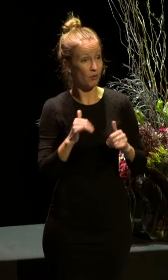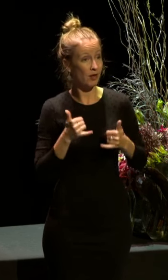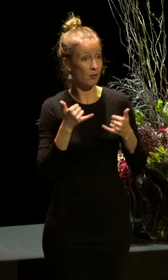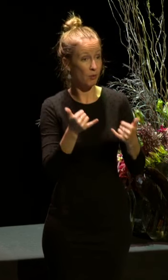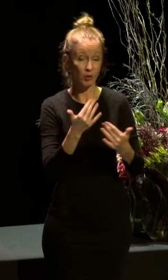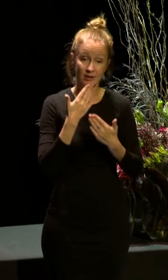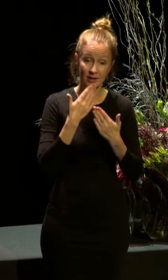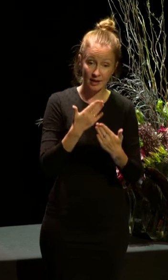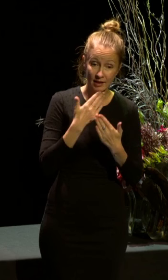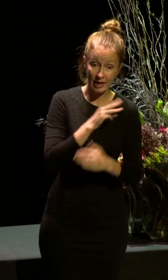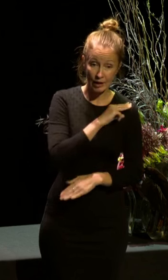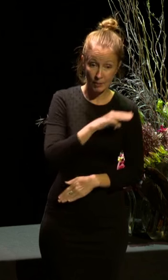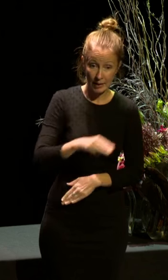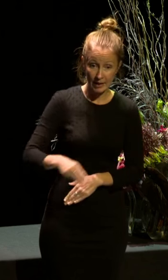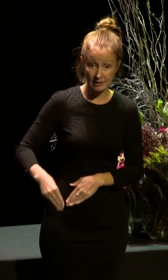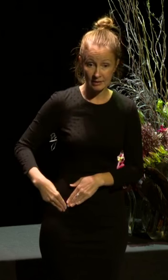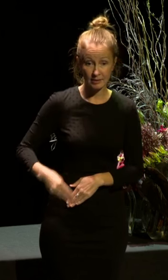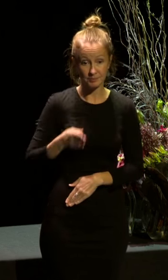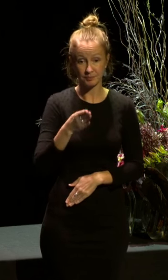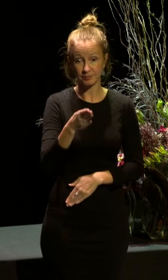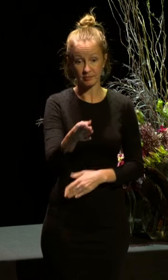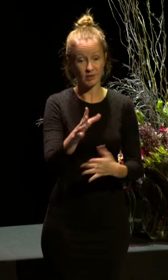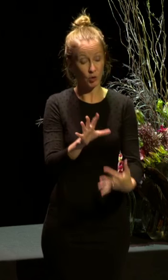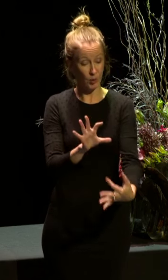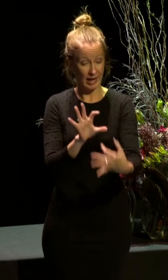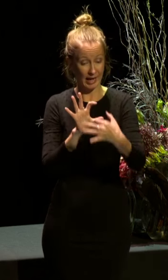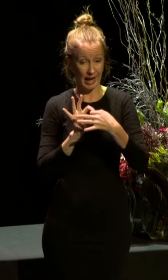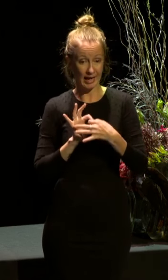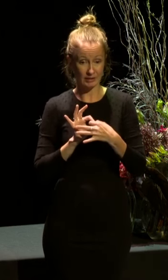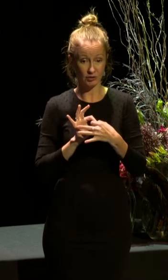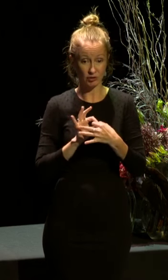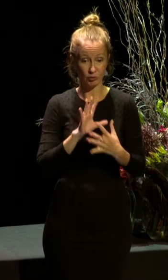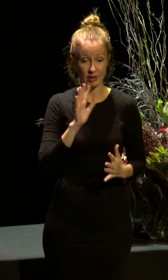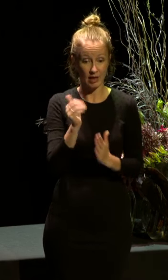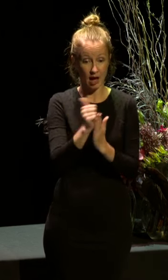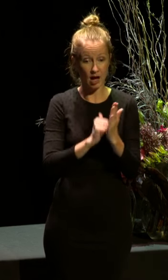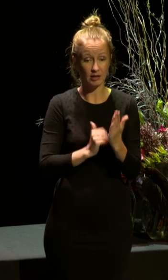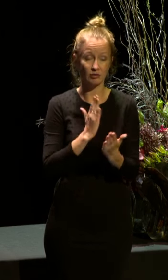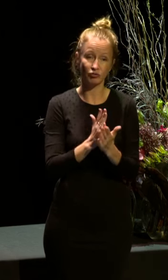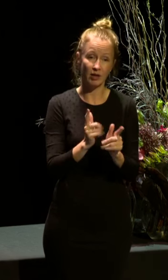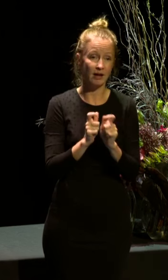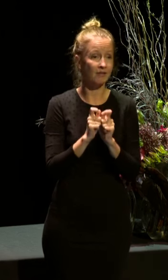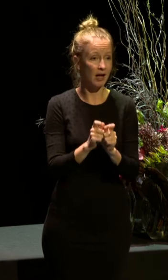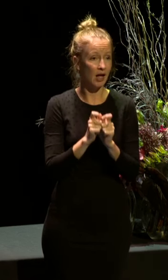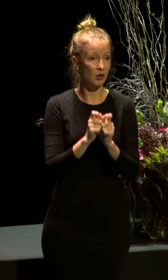As Tommy Murphy said, your engagement with the sector is hugely valued by us